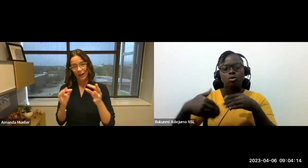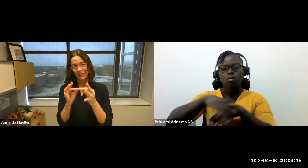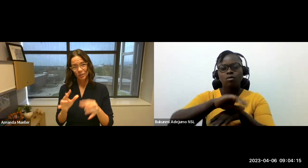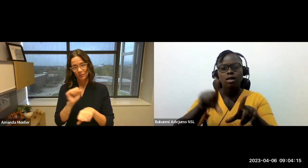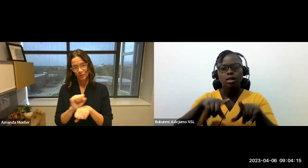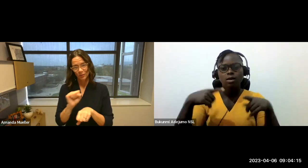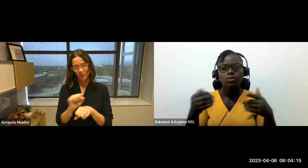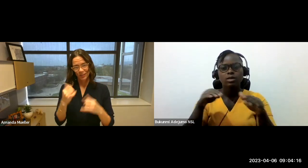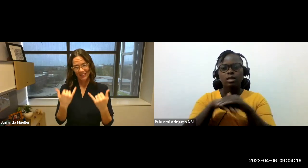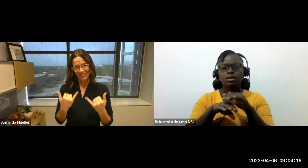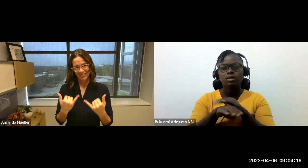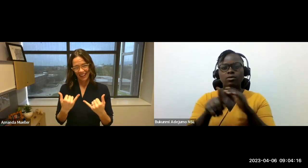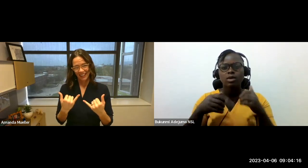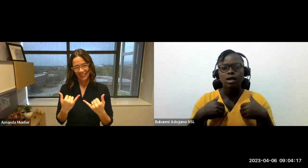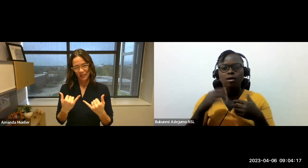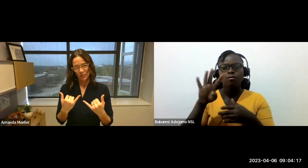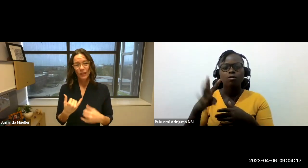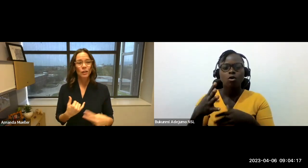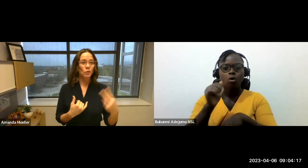We have 4 working interpreters today.